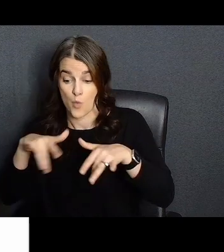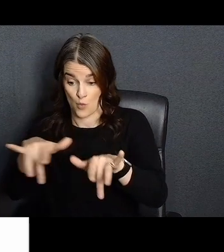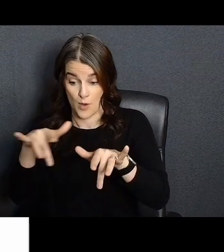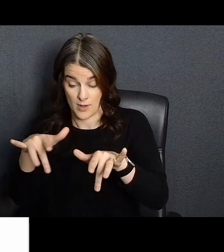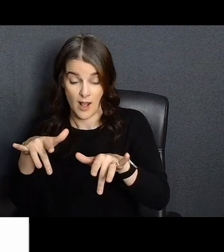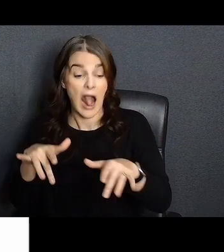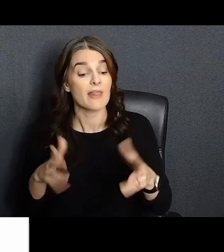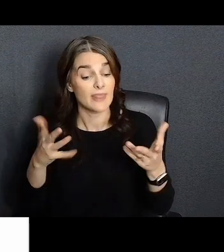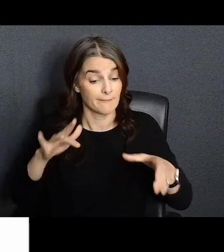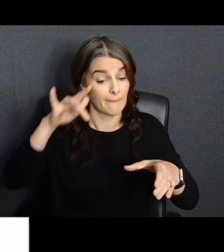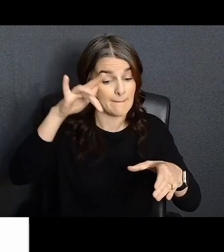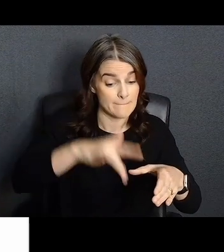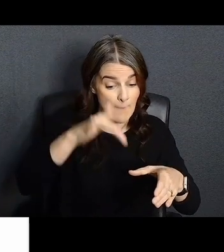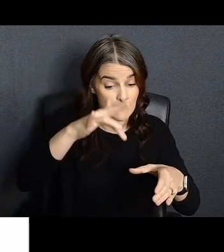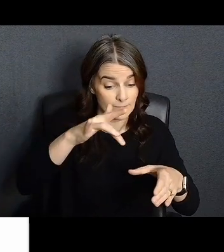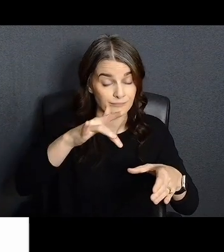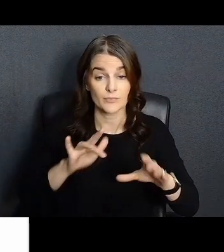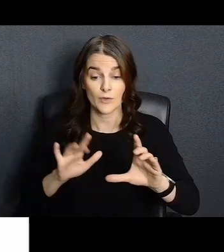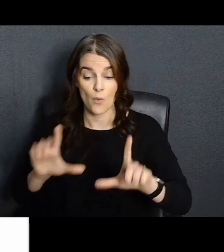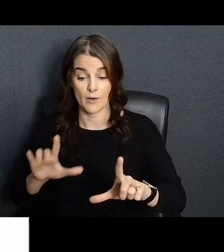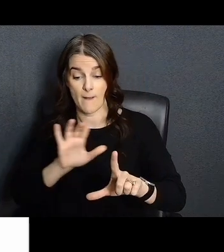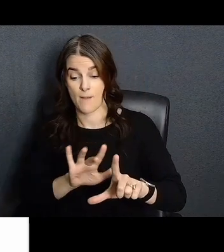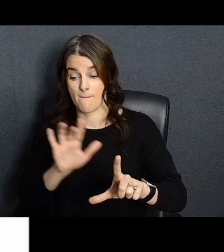that button or presses a button on the GoTalk one,